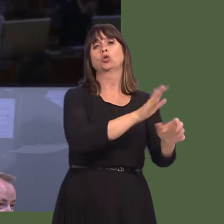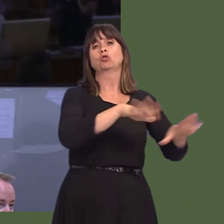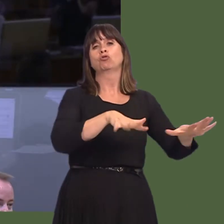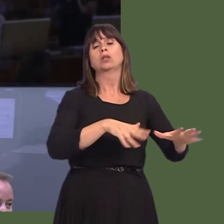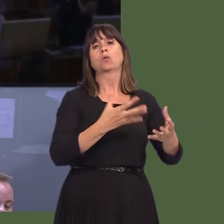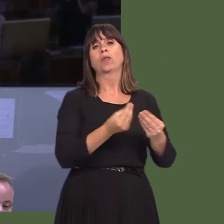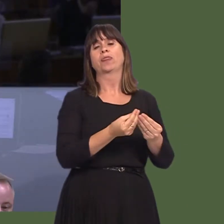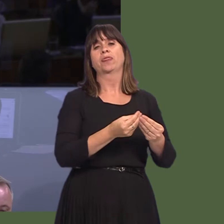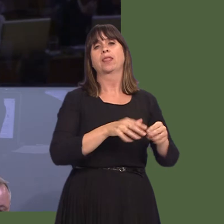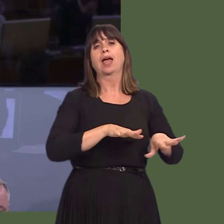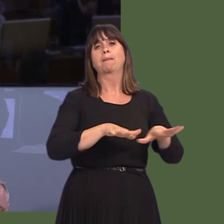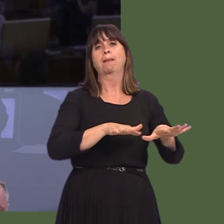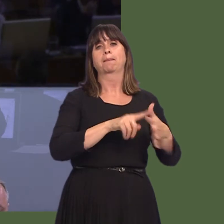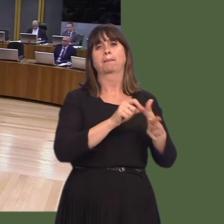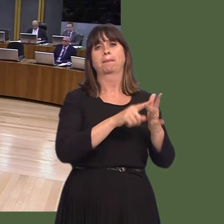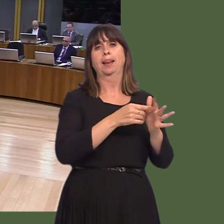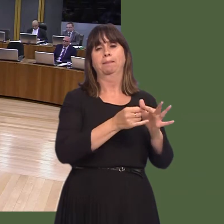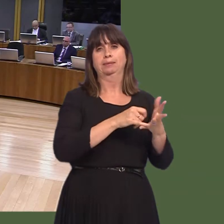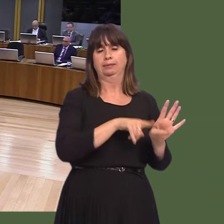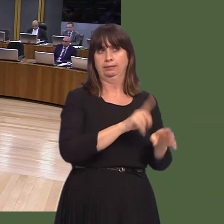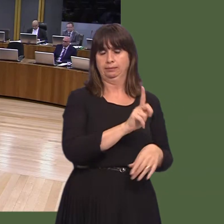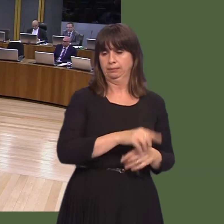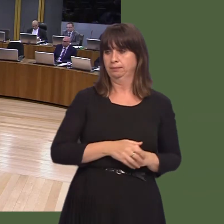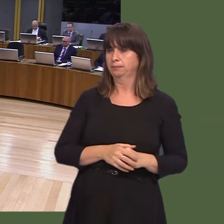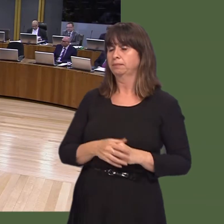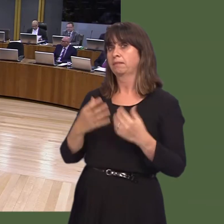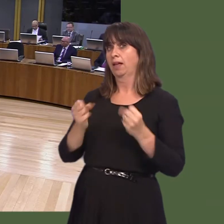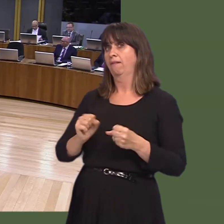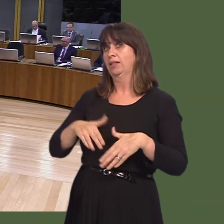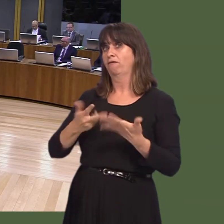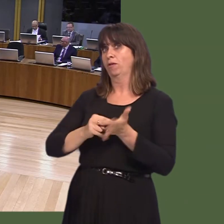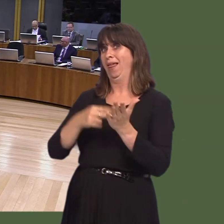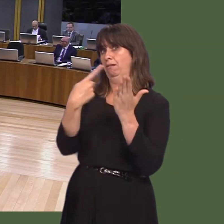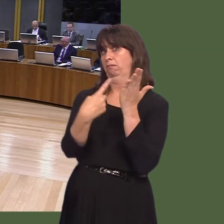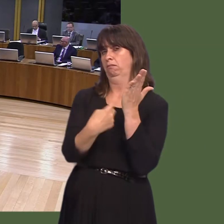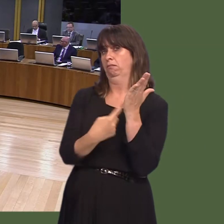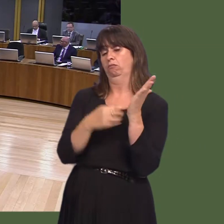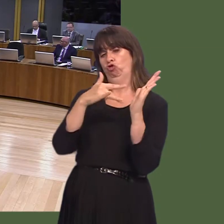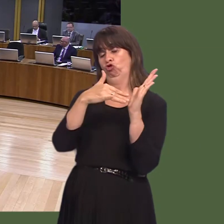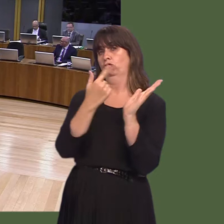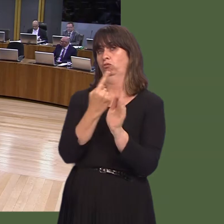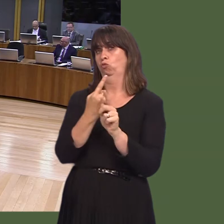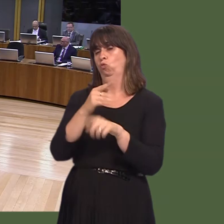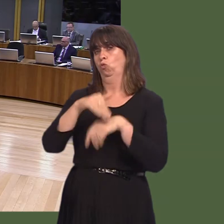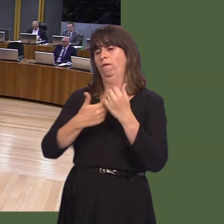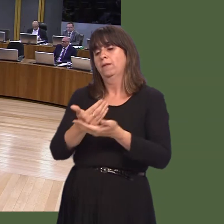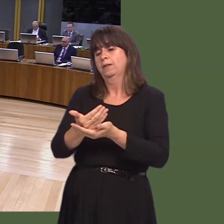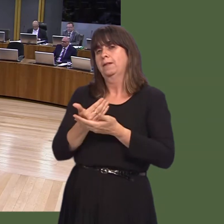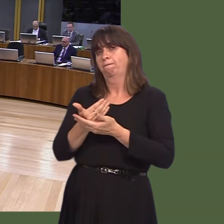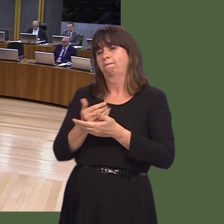OAQ52488 Carwyn Jones AM: The neurological conditions delivery plan for Wales sets out our expectations for the future delivery of safe, sustainable